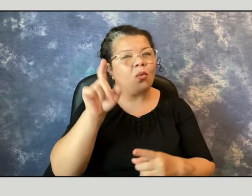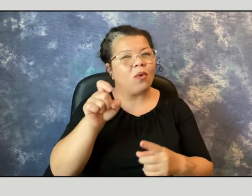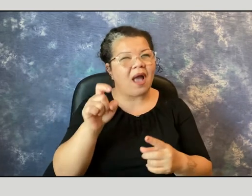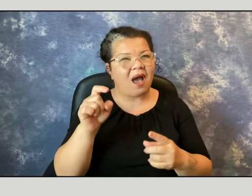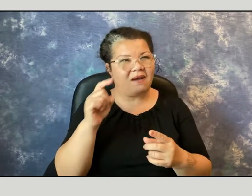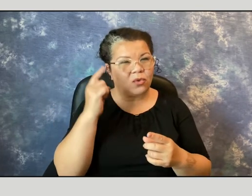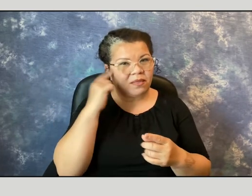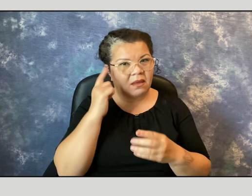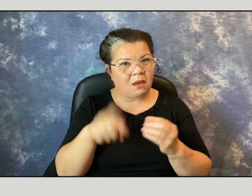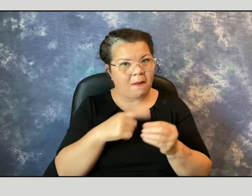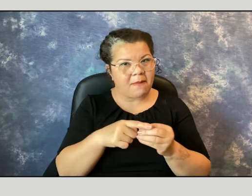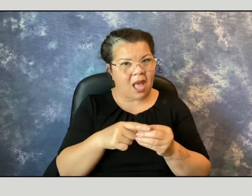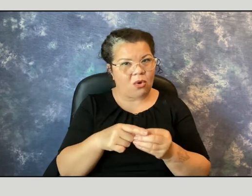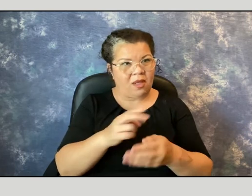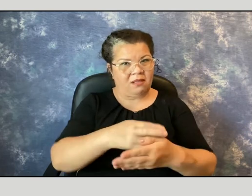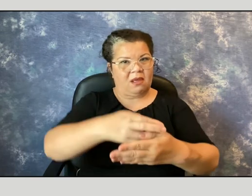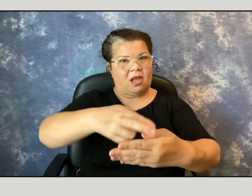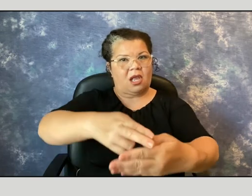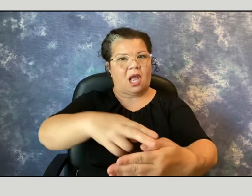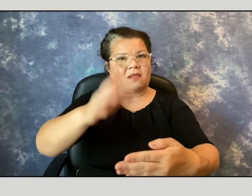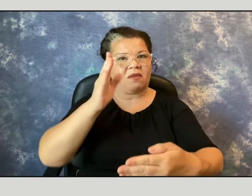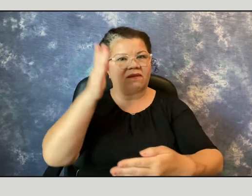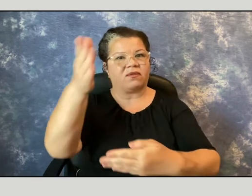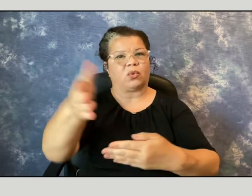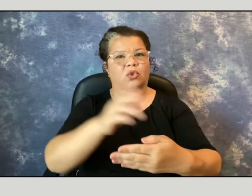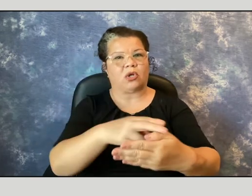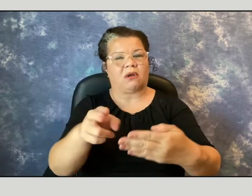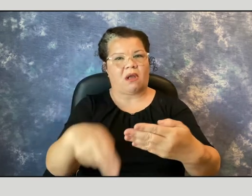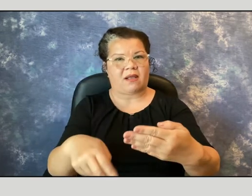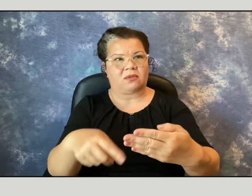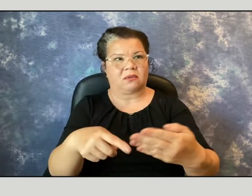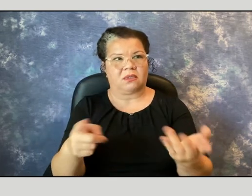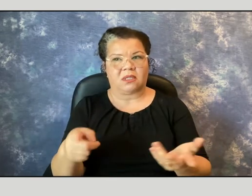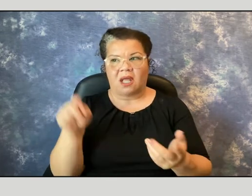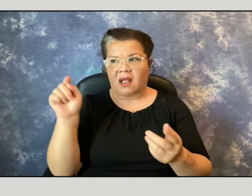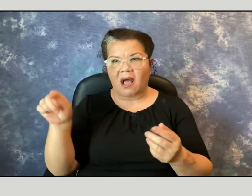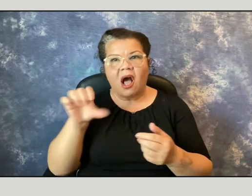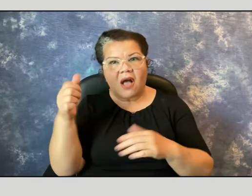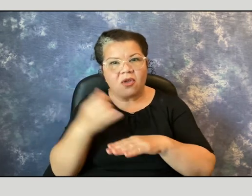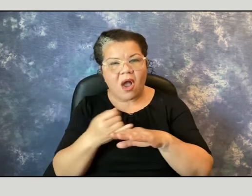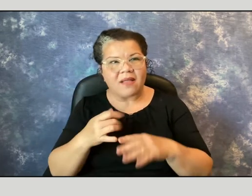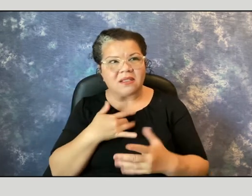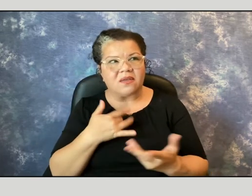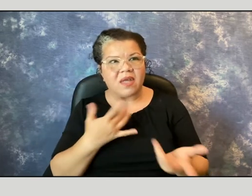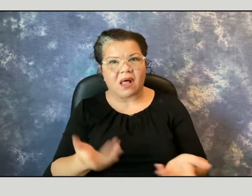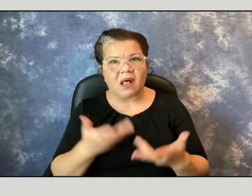and how throughout the Caribbean there's such discontent with what tourism brings, especially cruise ships,